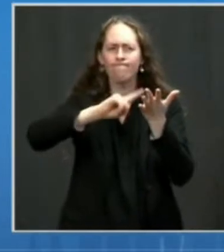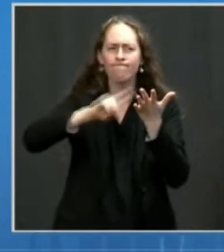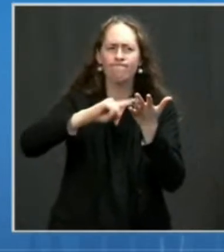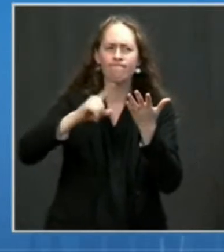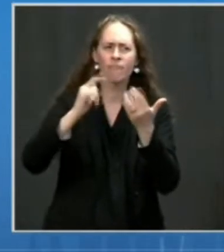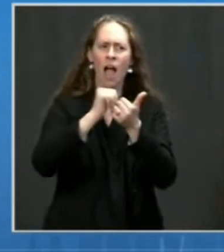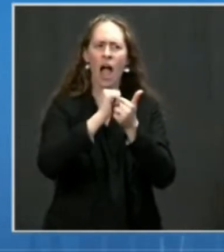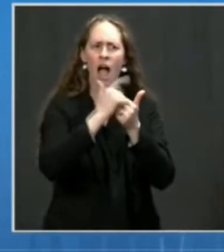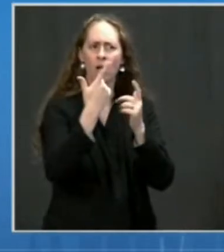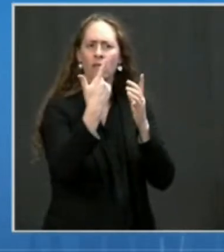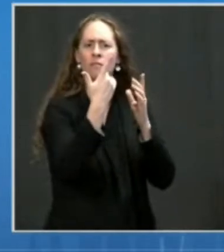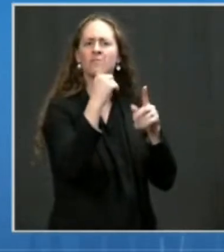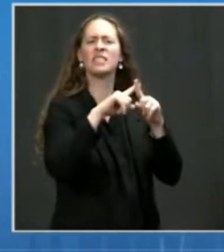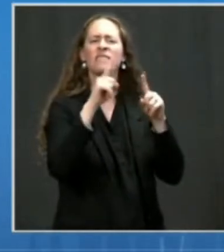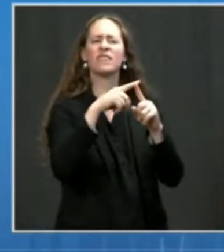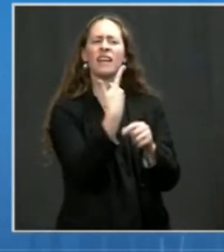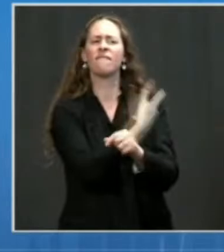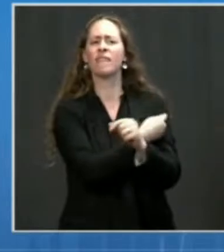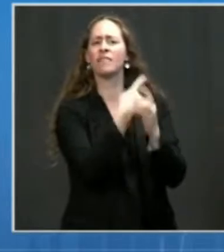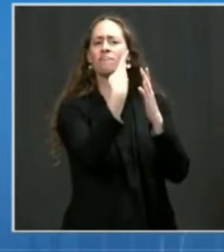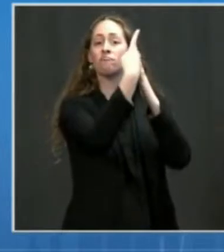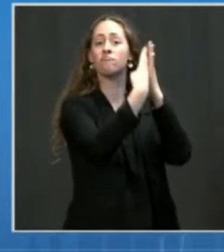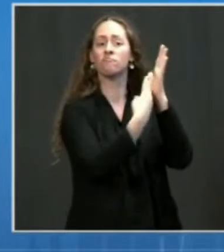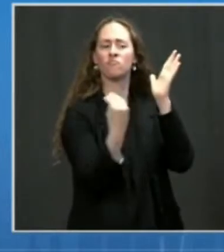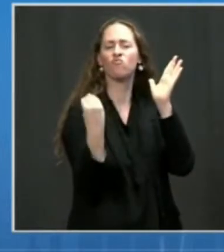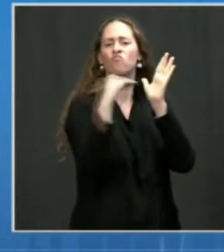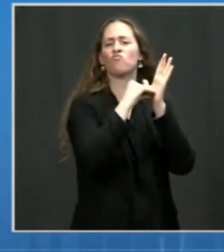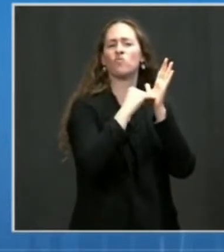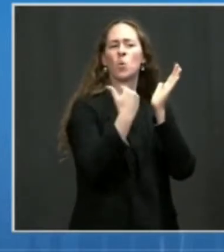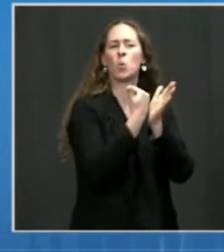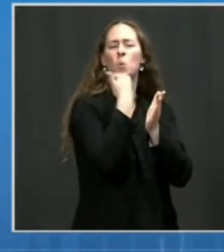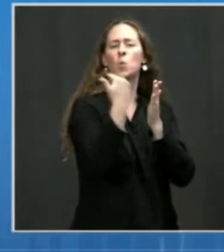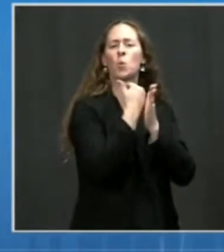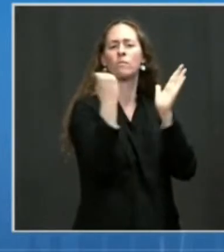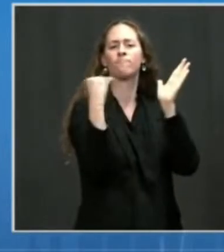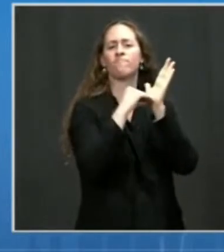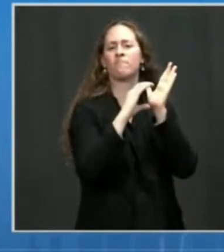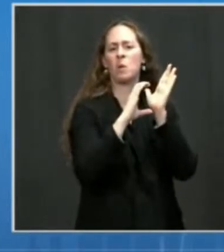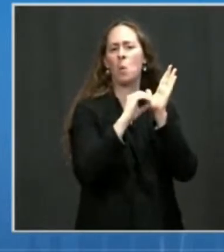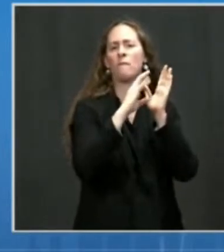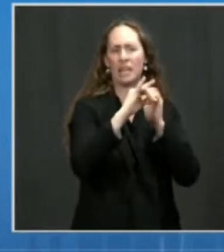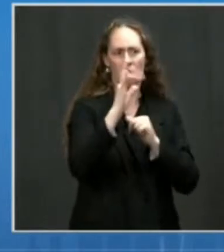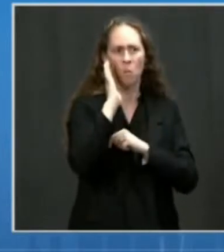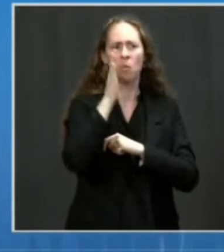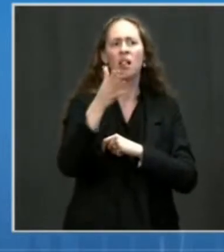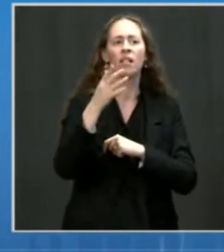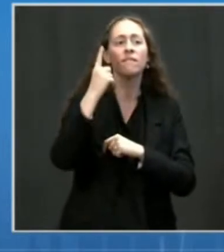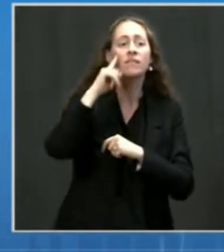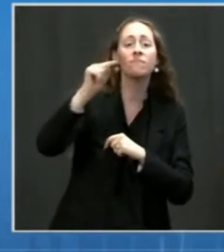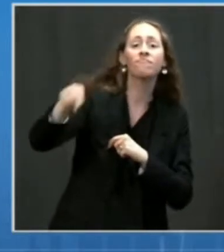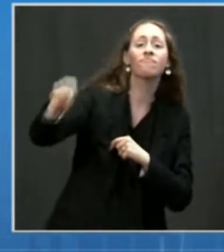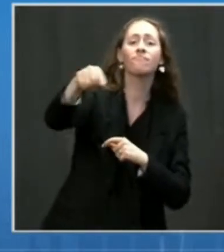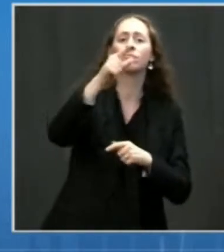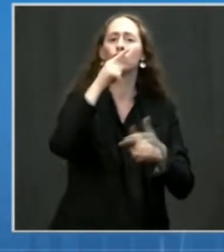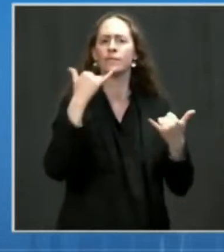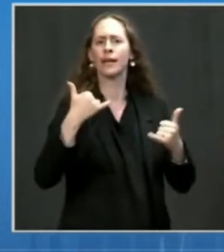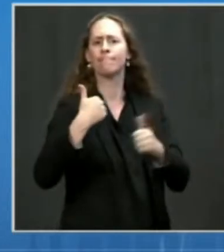DEPARTMENT OF DEFENSE IS